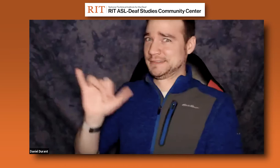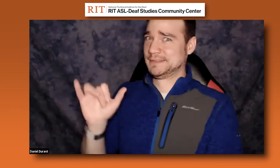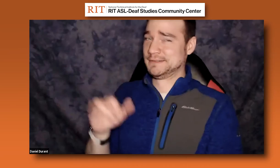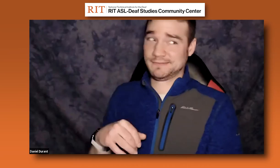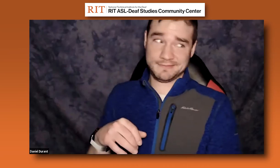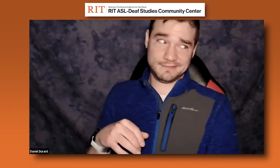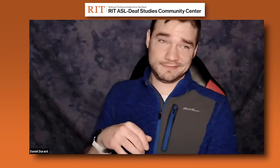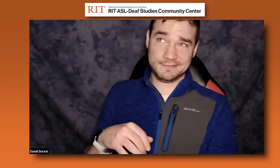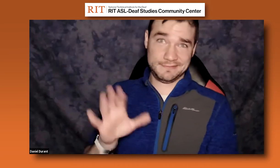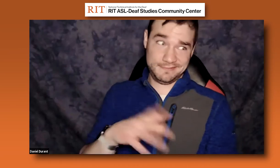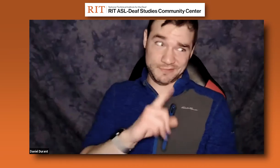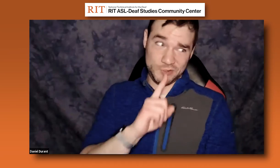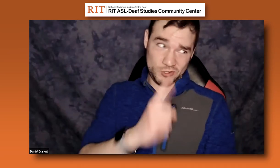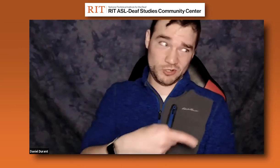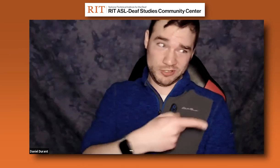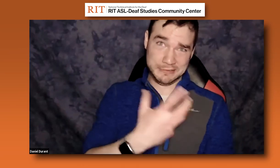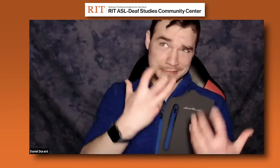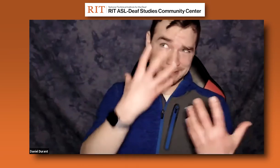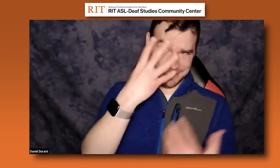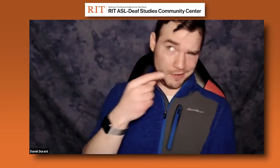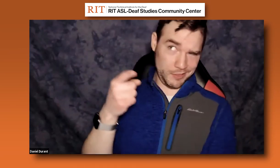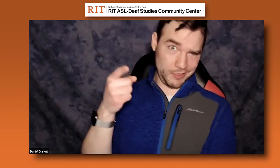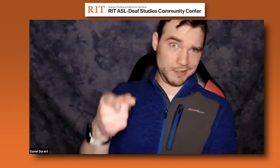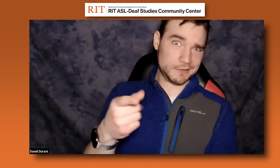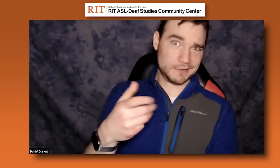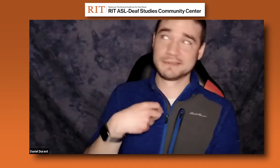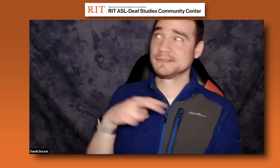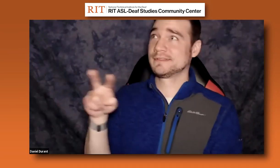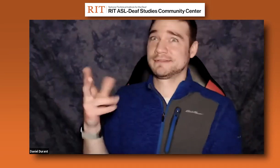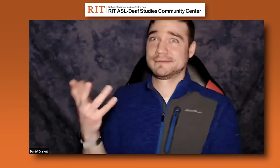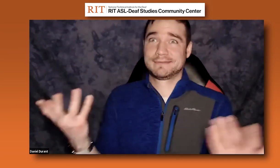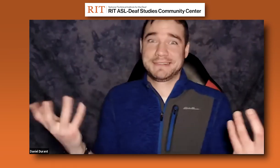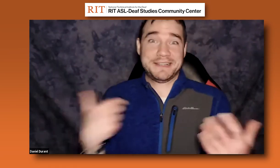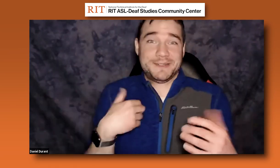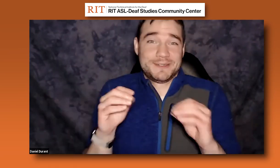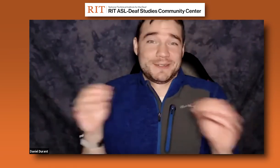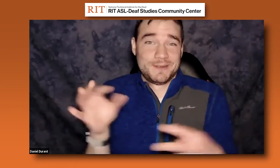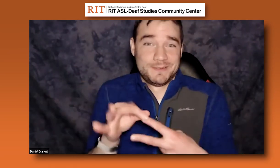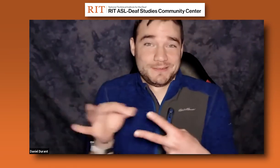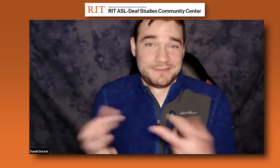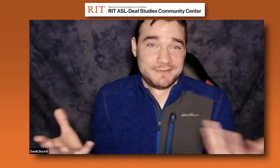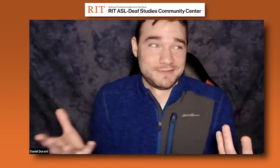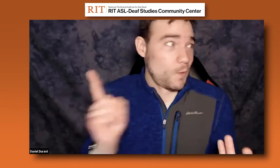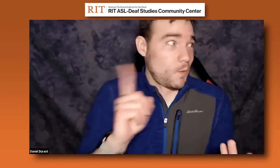and I would think--the manager said to me, "Are you sure you want to sleep here?" and I said, "Well, I've got no choice.